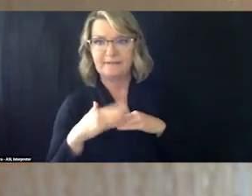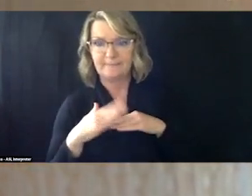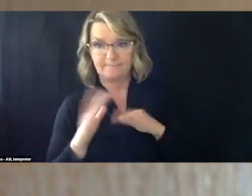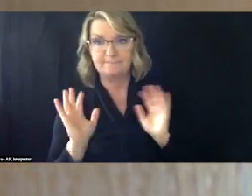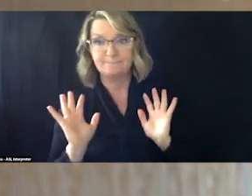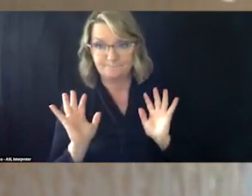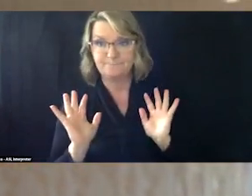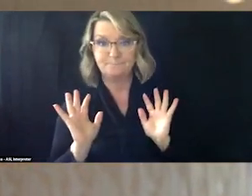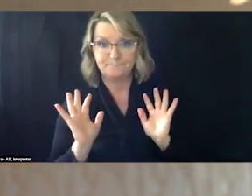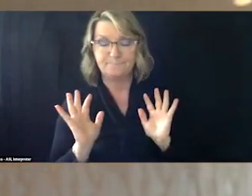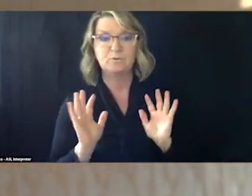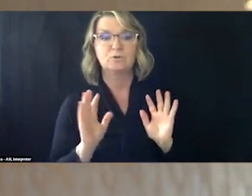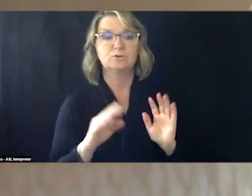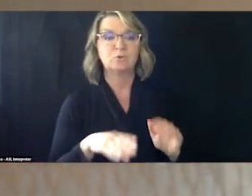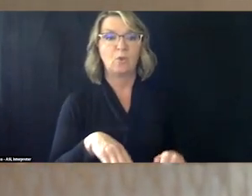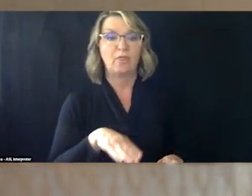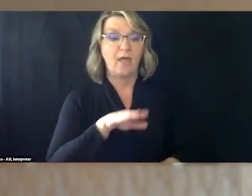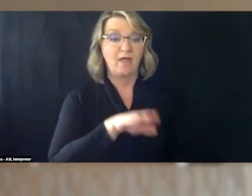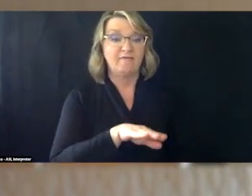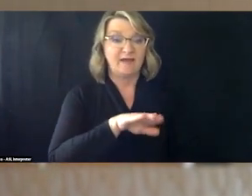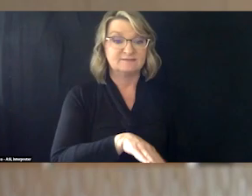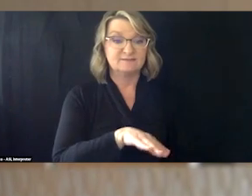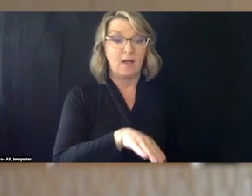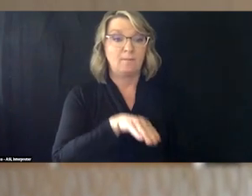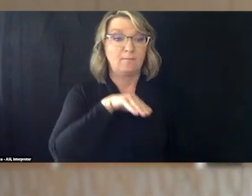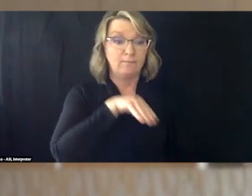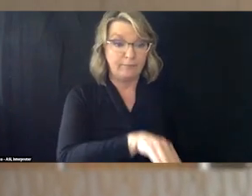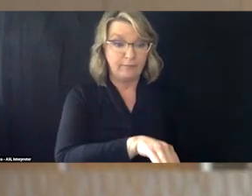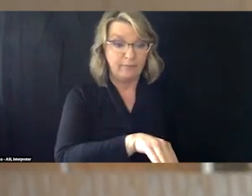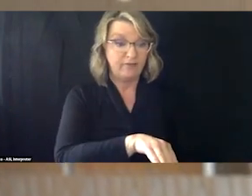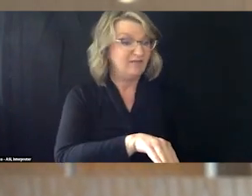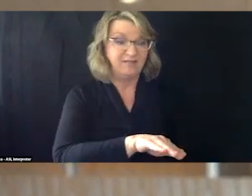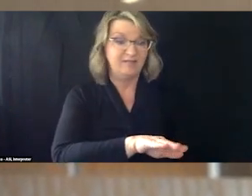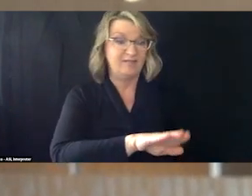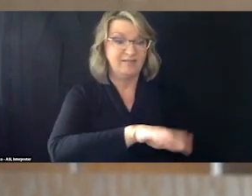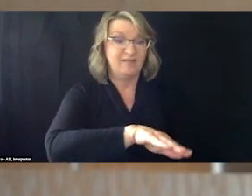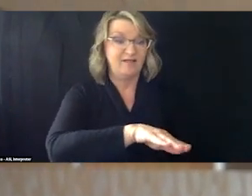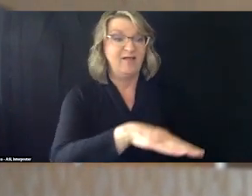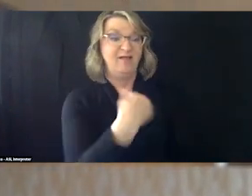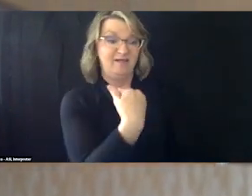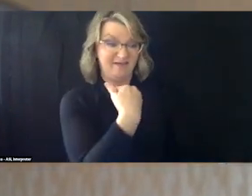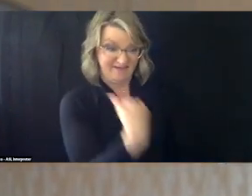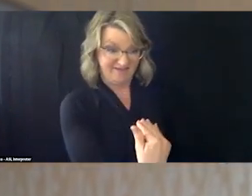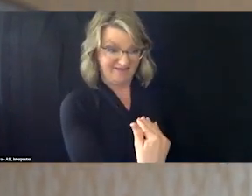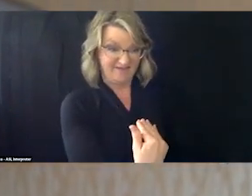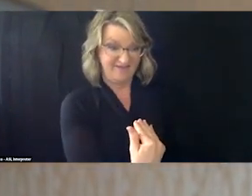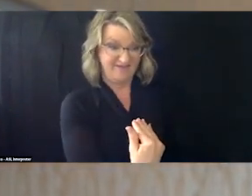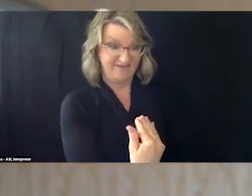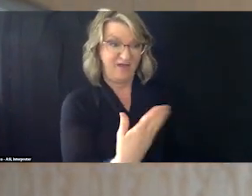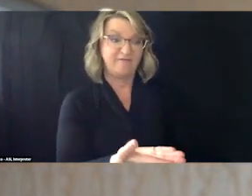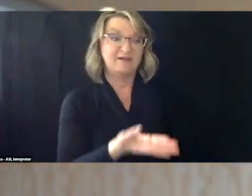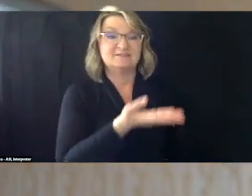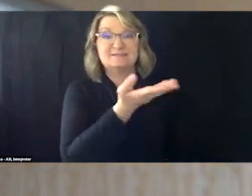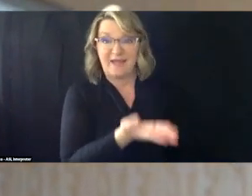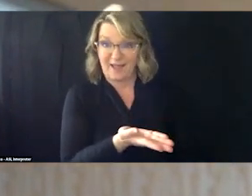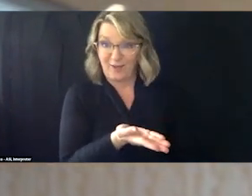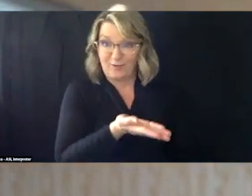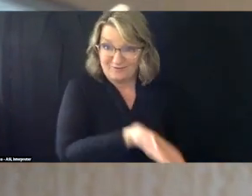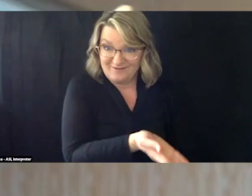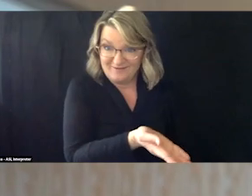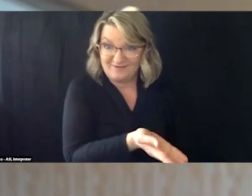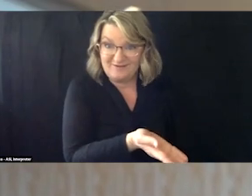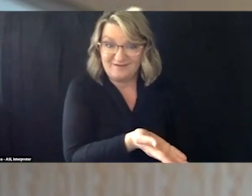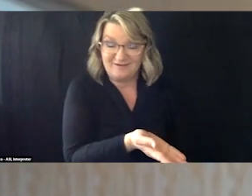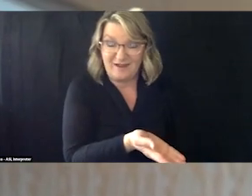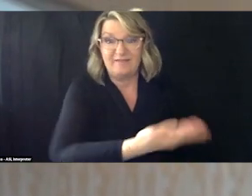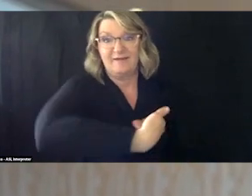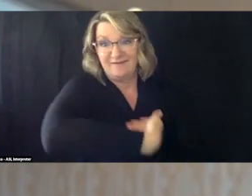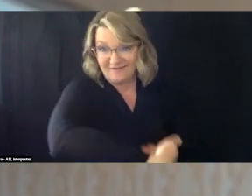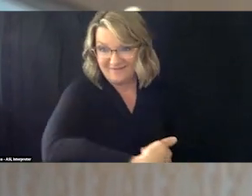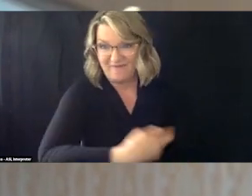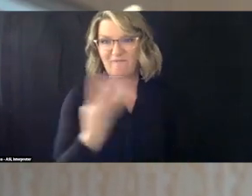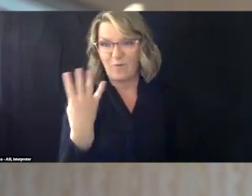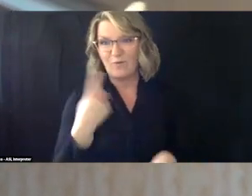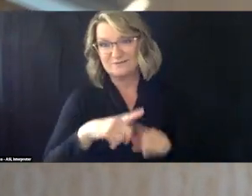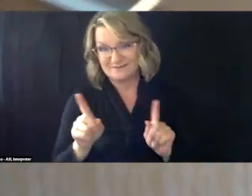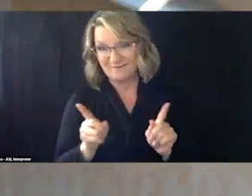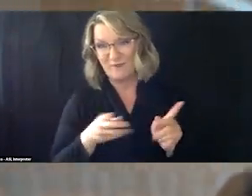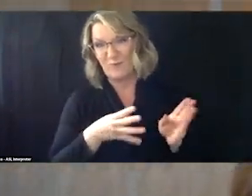times so they'd try it our head face up head first face up feet first face down head first